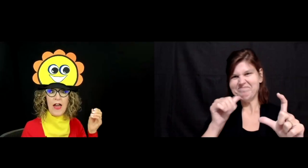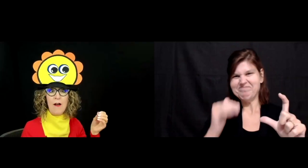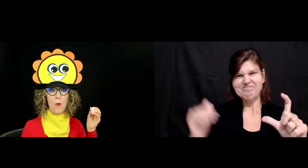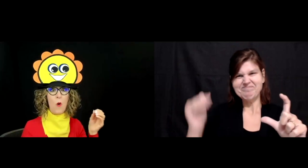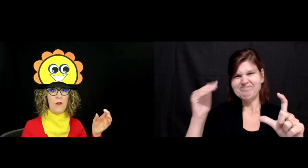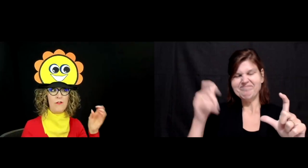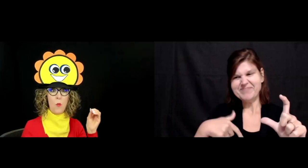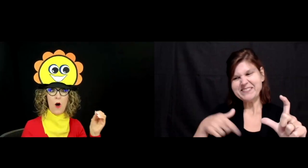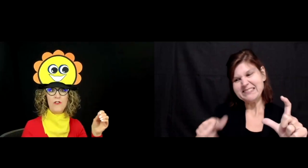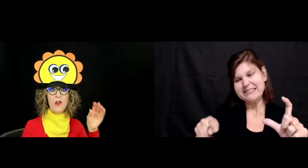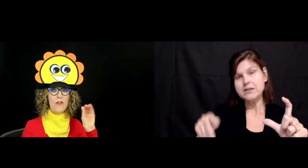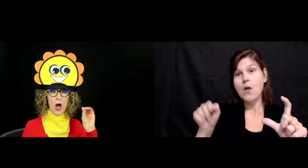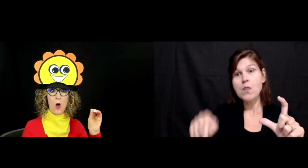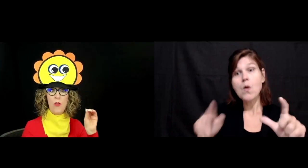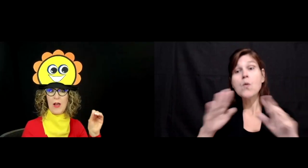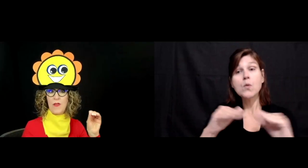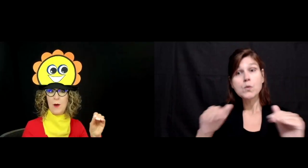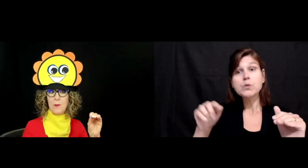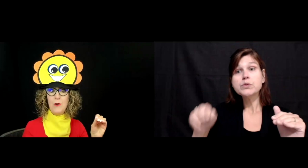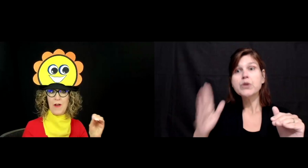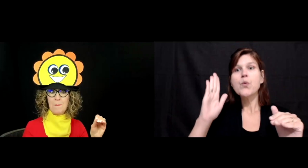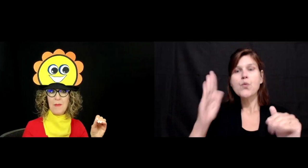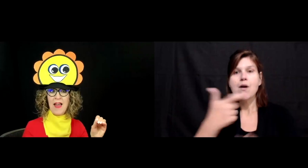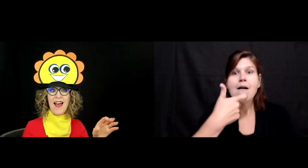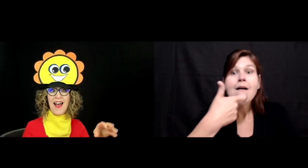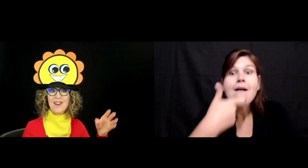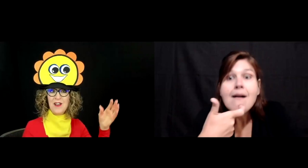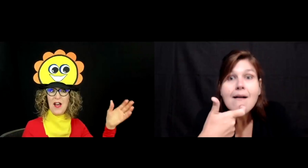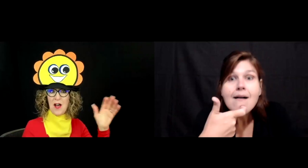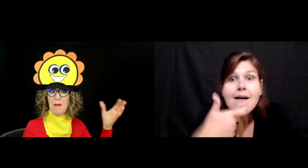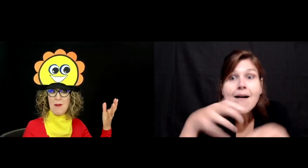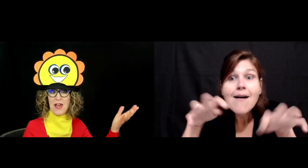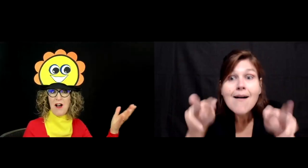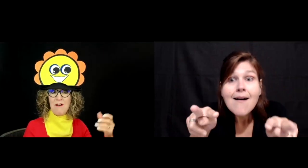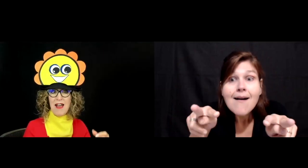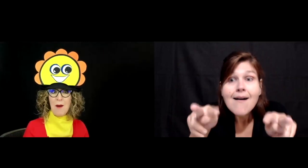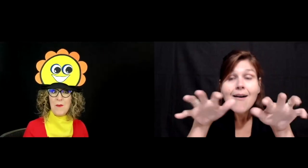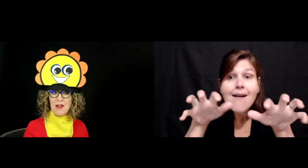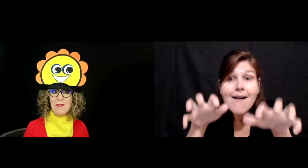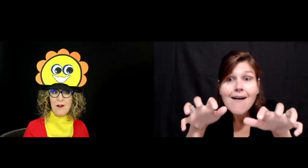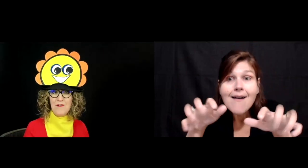They're the ones that watch the whole thing without moving and maybe aren't very happy when it's over